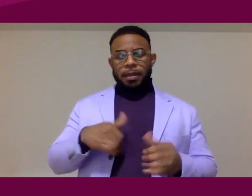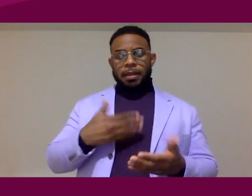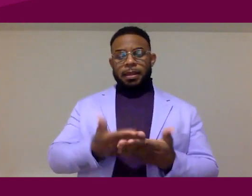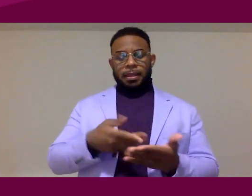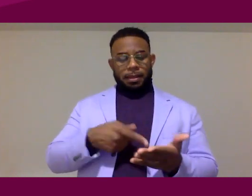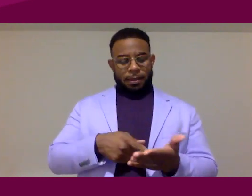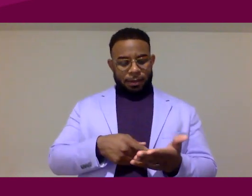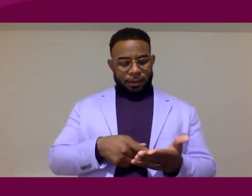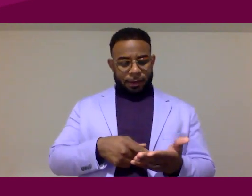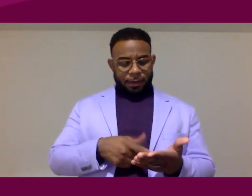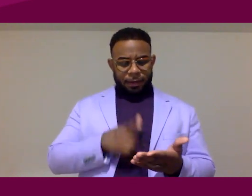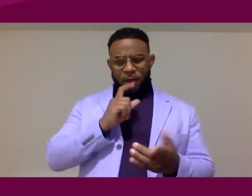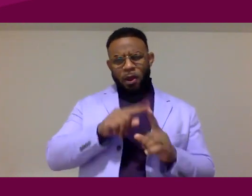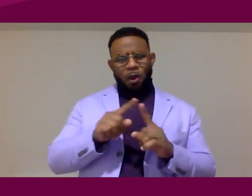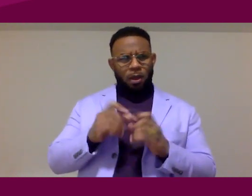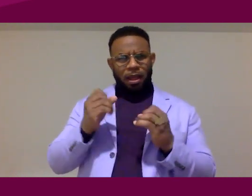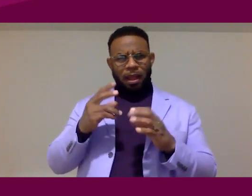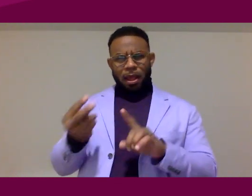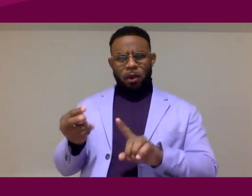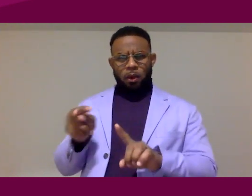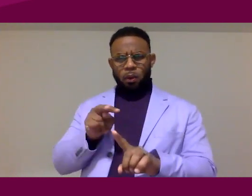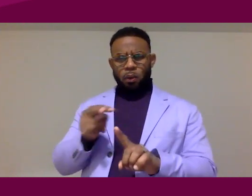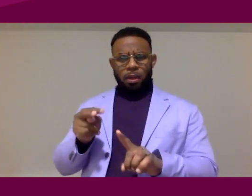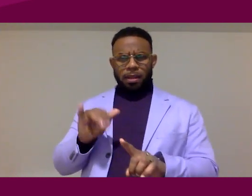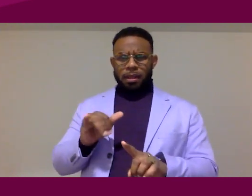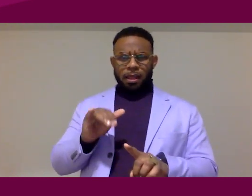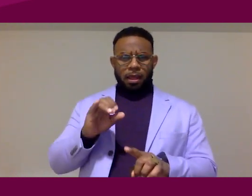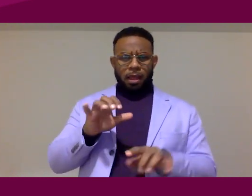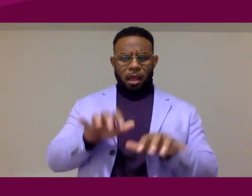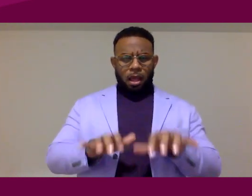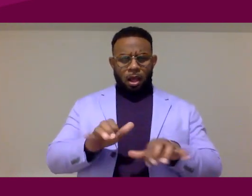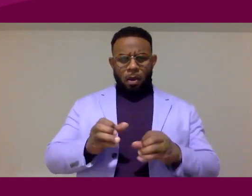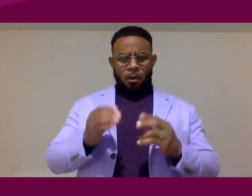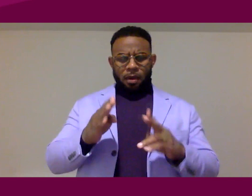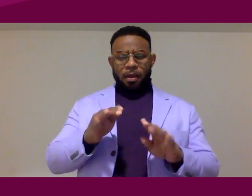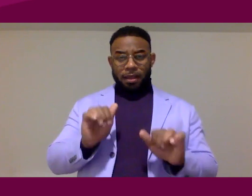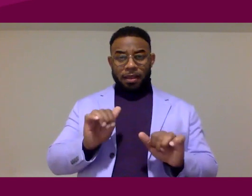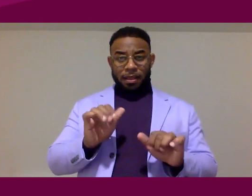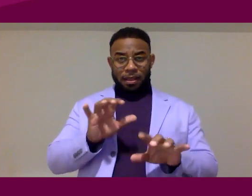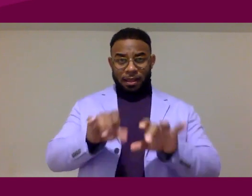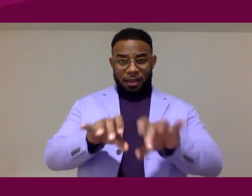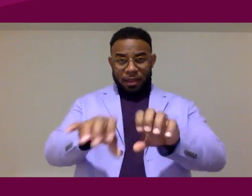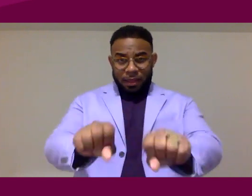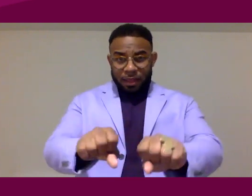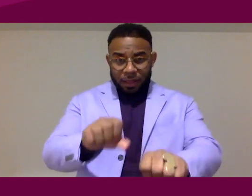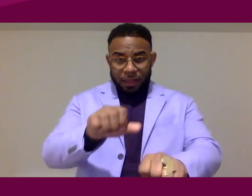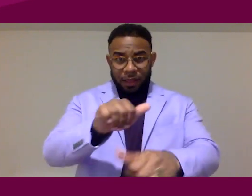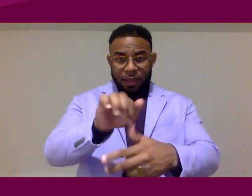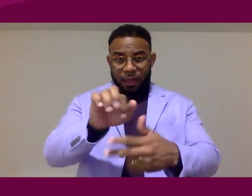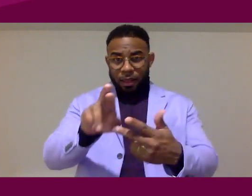There's also a lot of nuance though that CART providers can catch that ASR or the AI behind